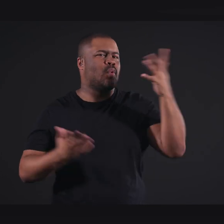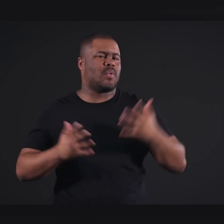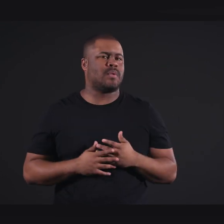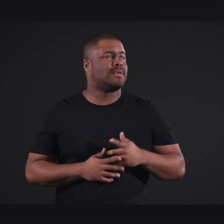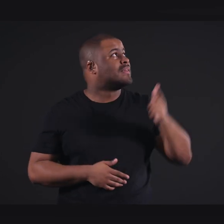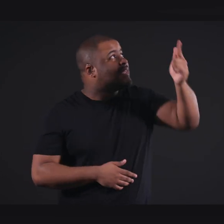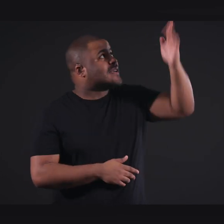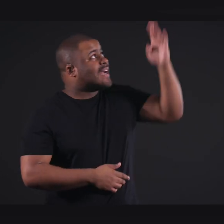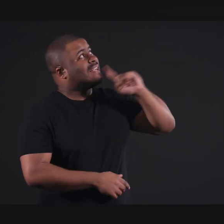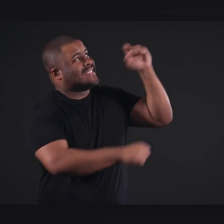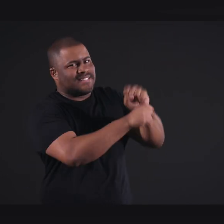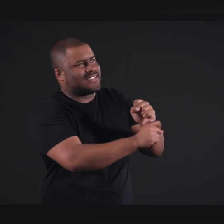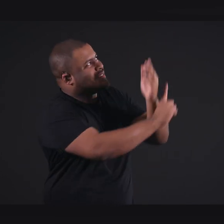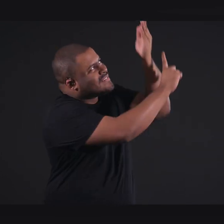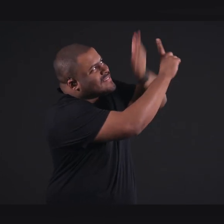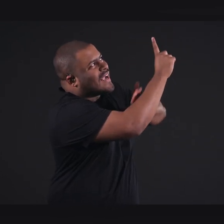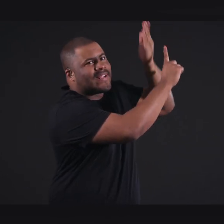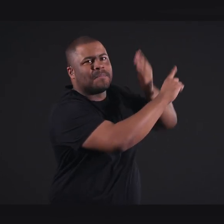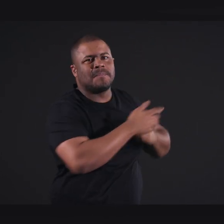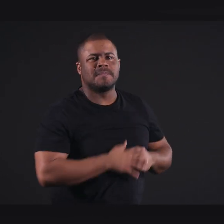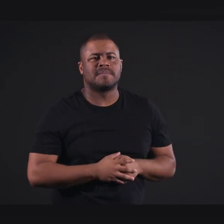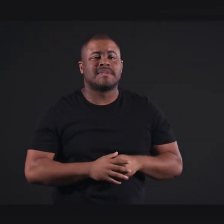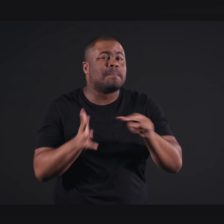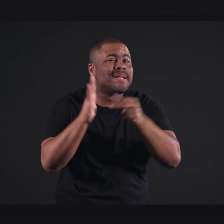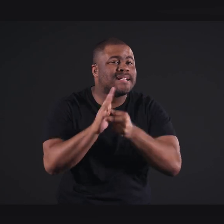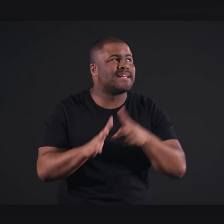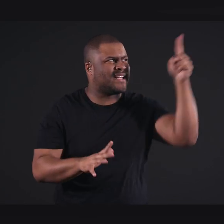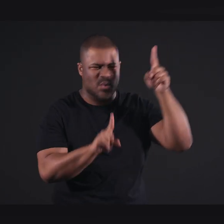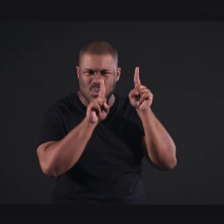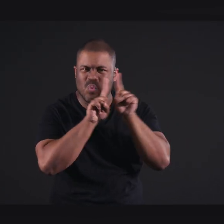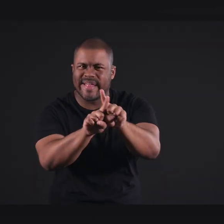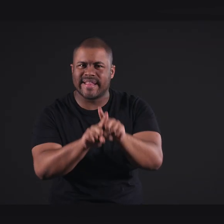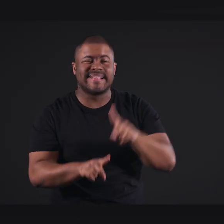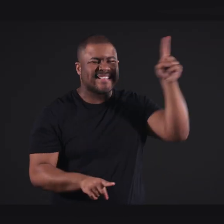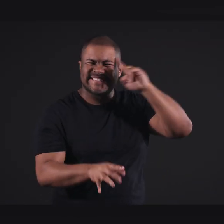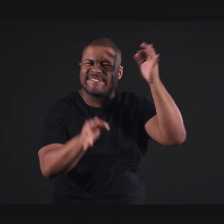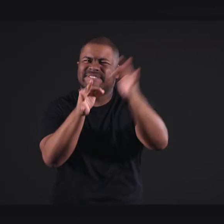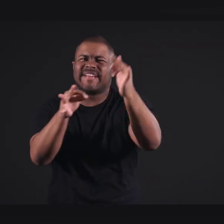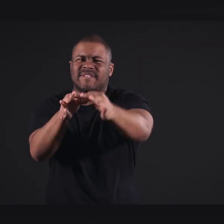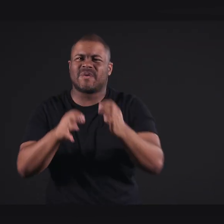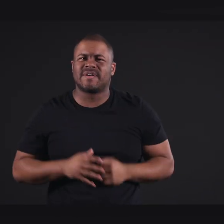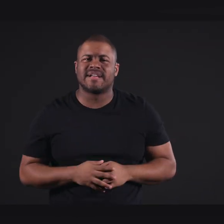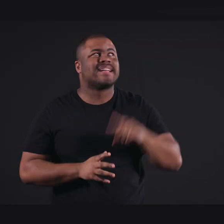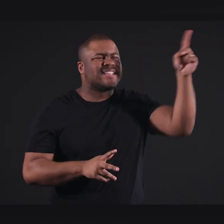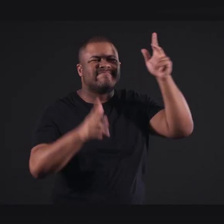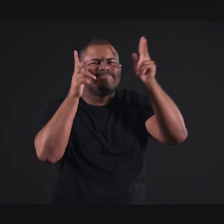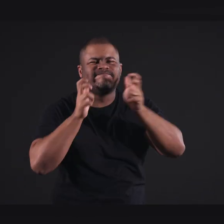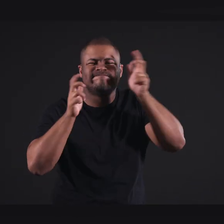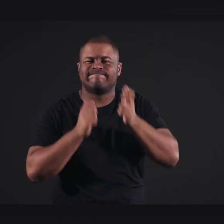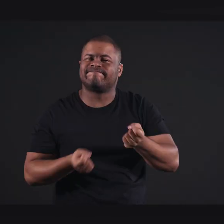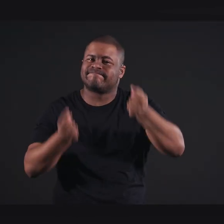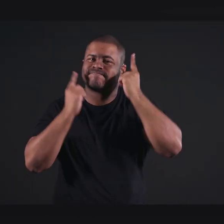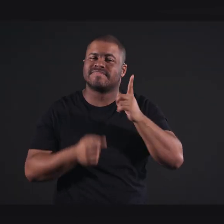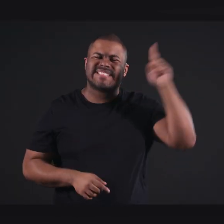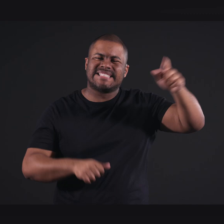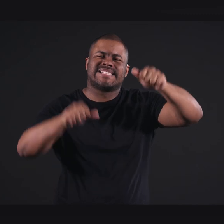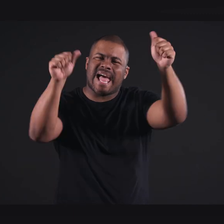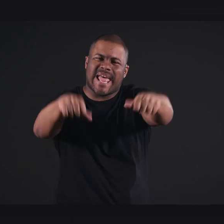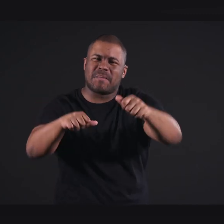God is I Am as in I Am with you, I Am faithful, I Am listening, I Am able.